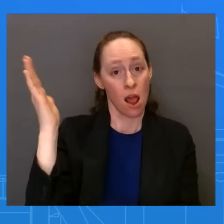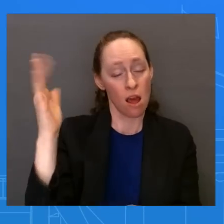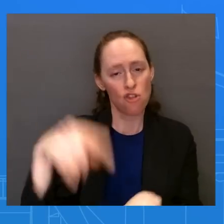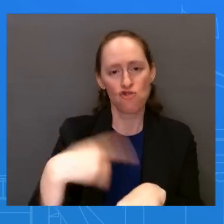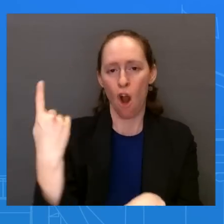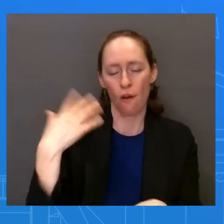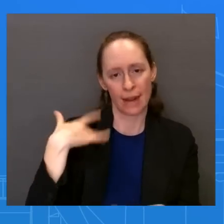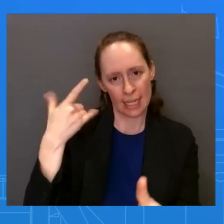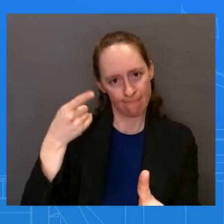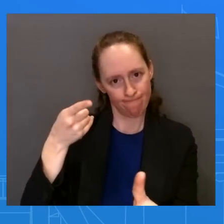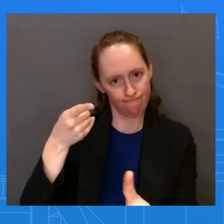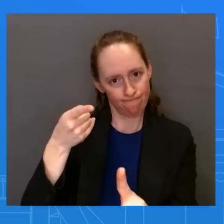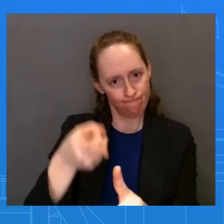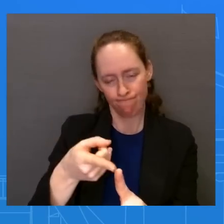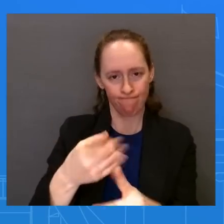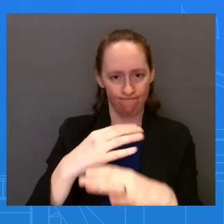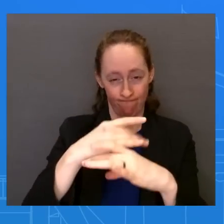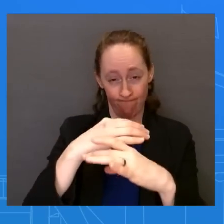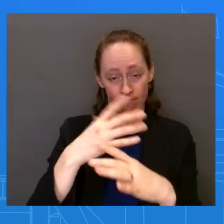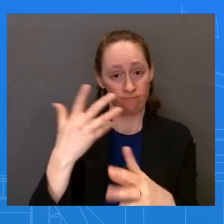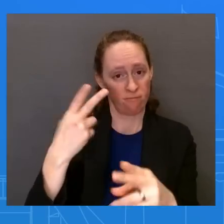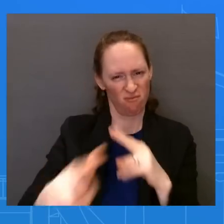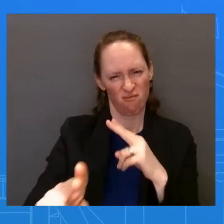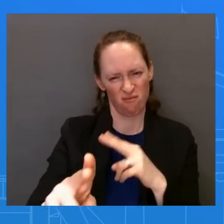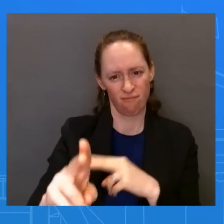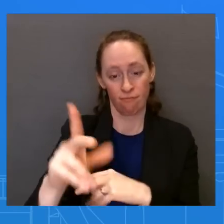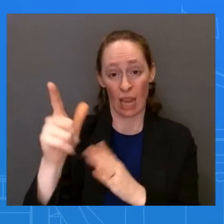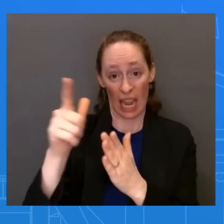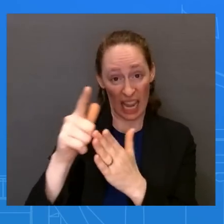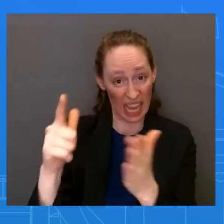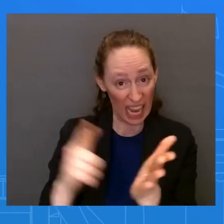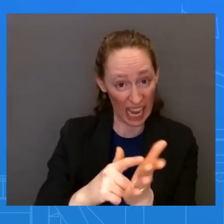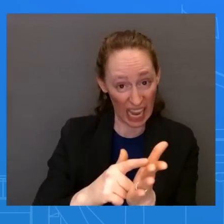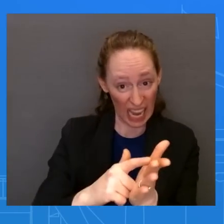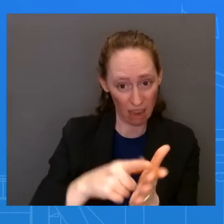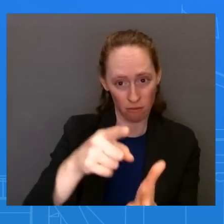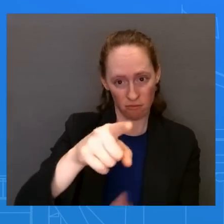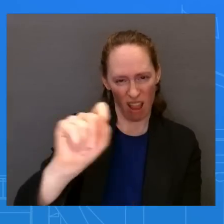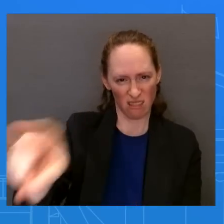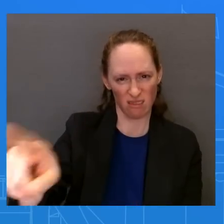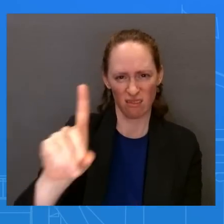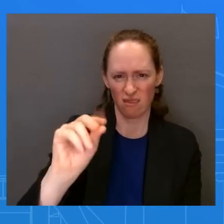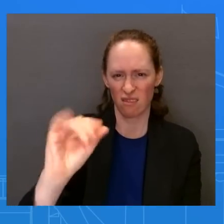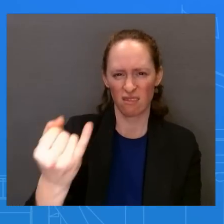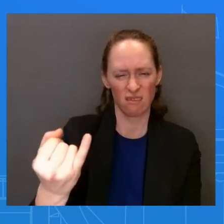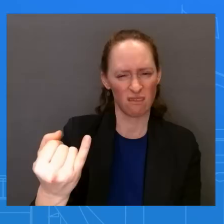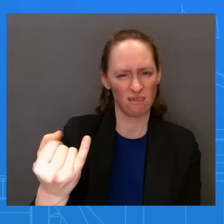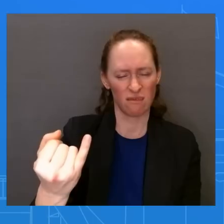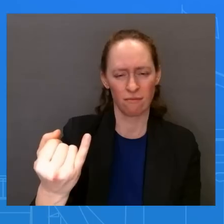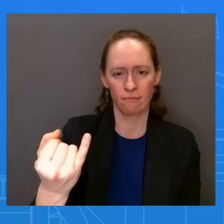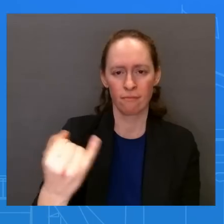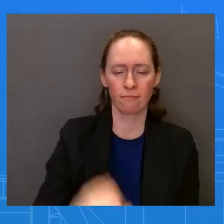Department of Justice with the -- that specific. As it relates to anything that you want to ask of us